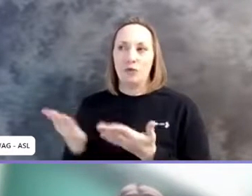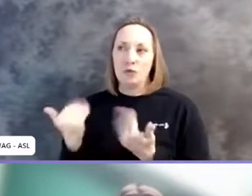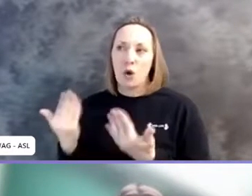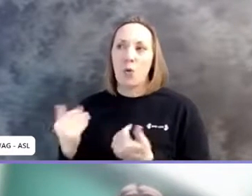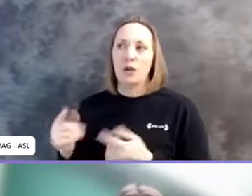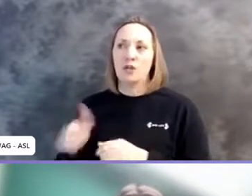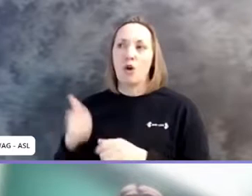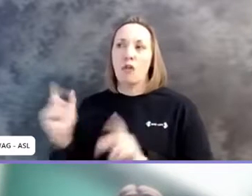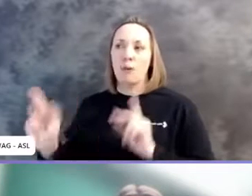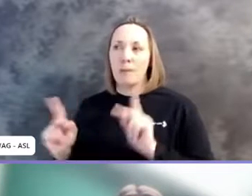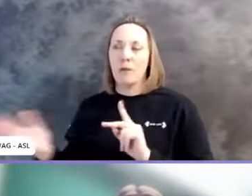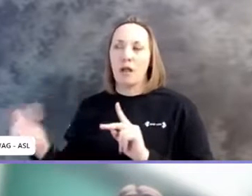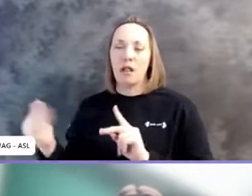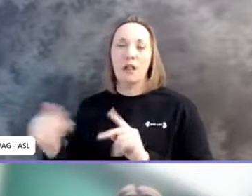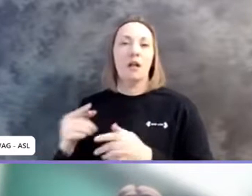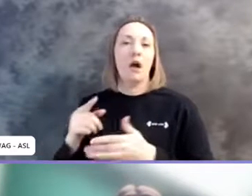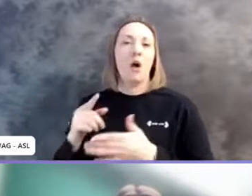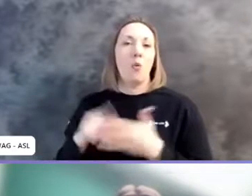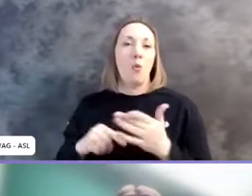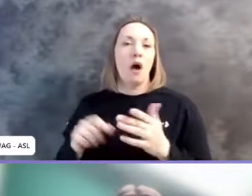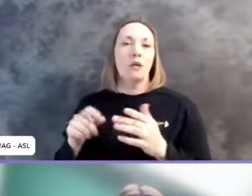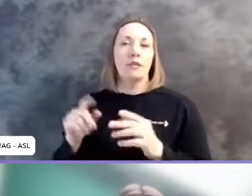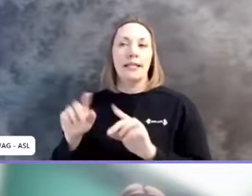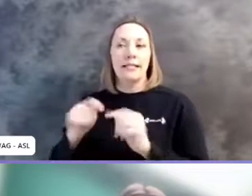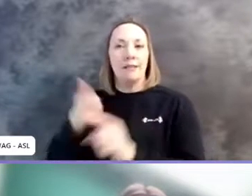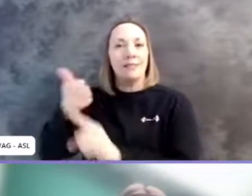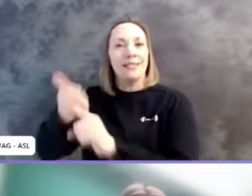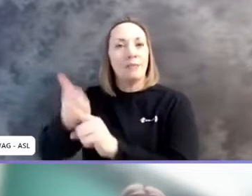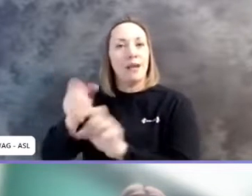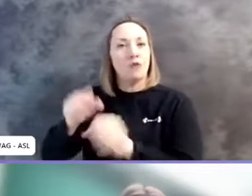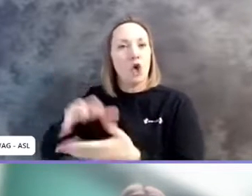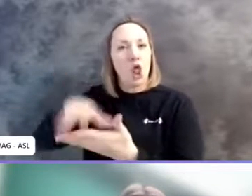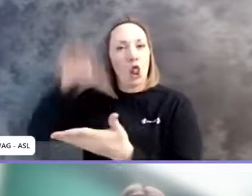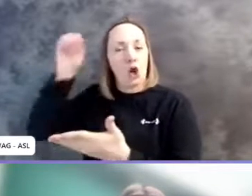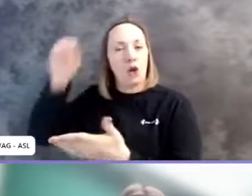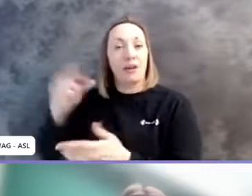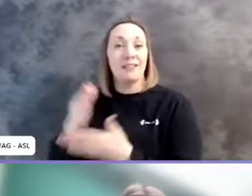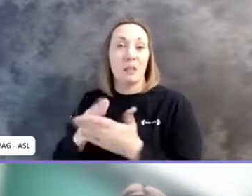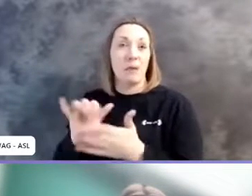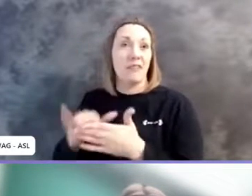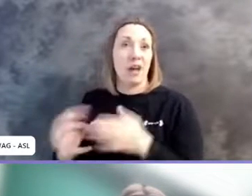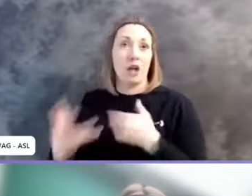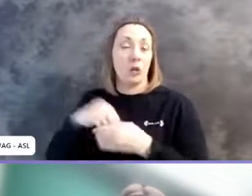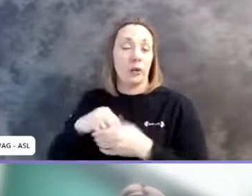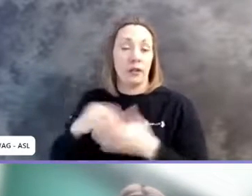gap. And we were a small team, so we doubled up resources that our teams were able to access